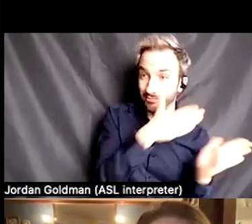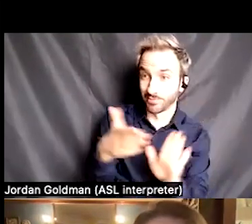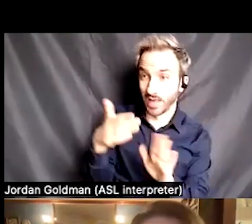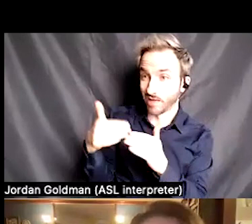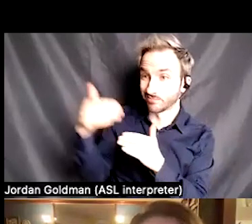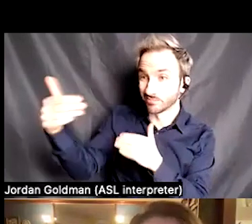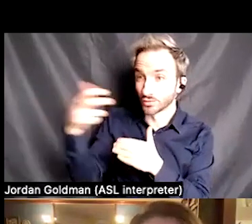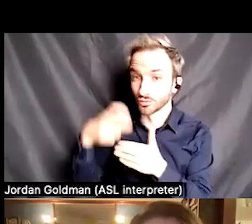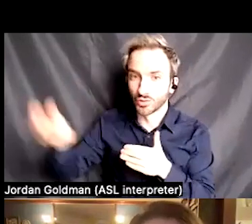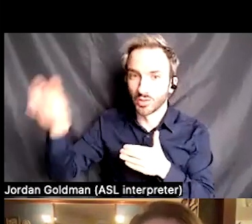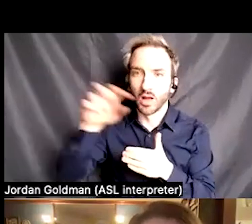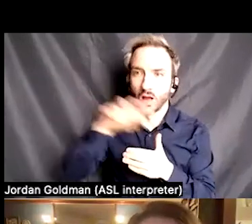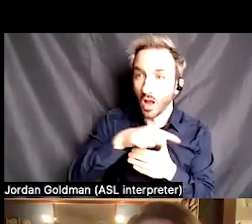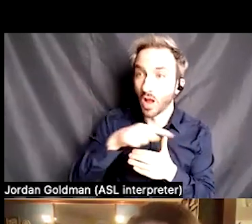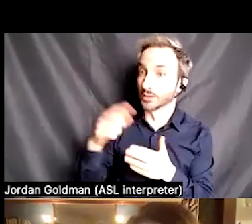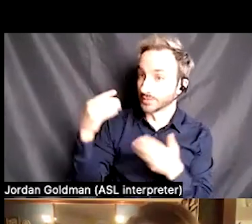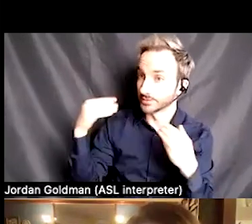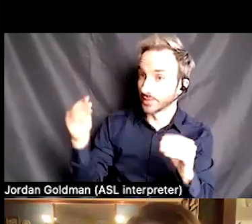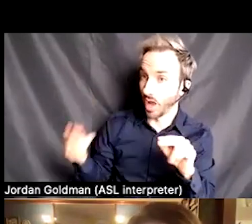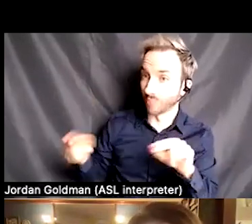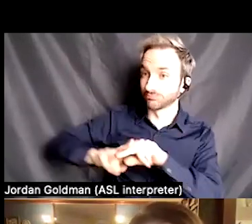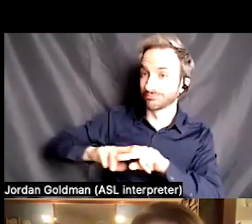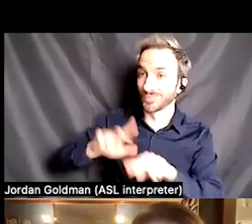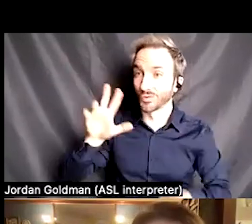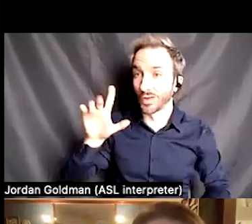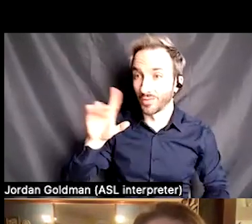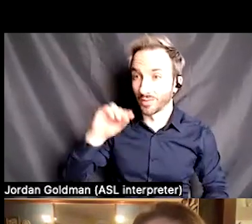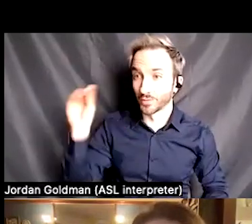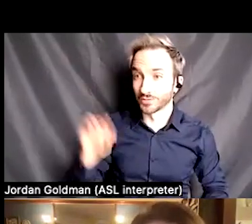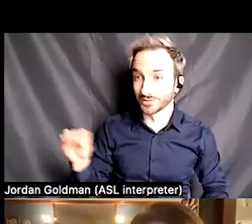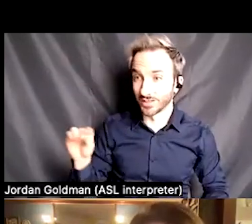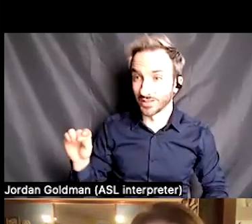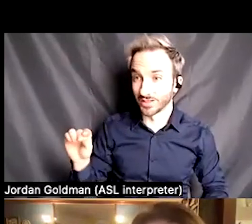Sales of travel books are up 23% in 2022 over 2021.